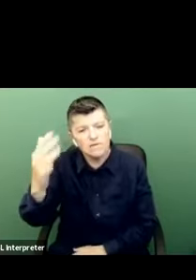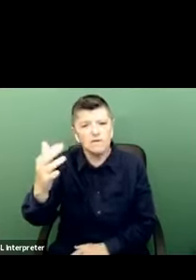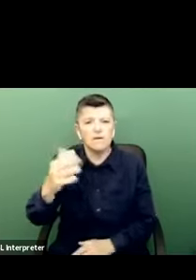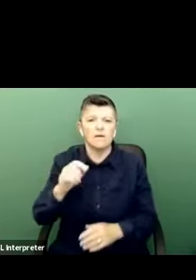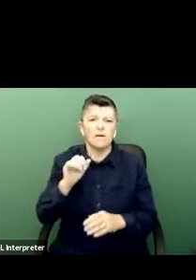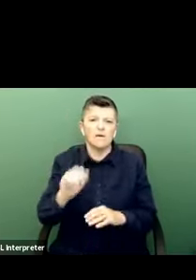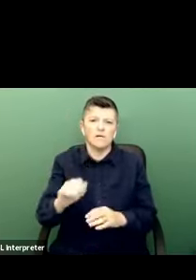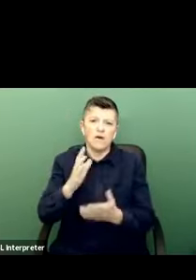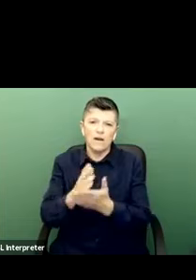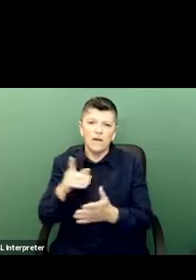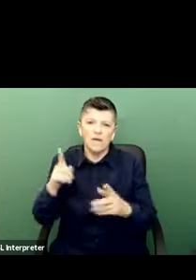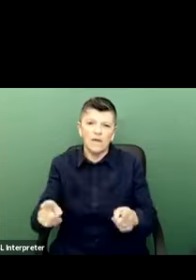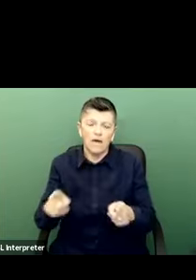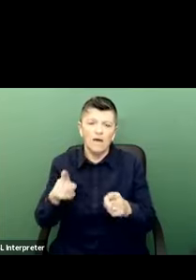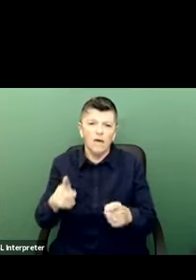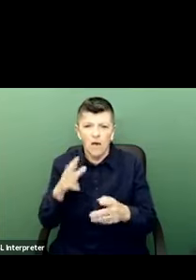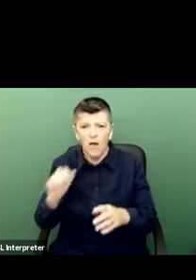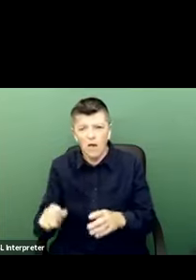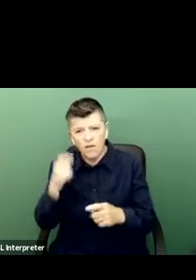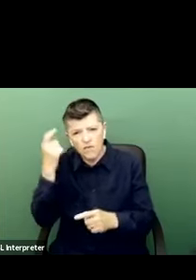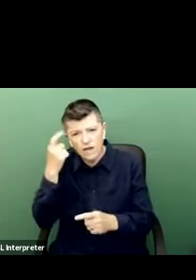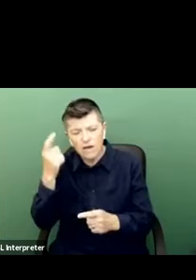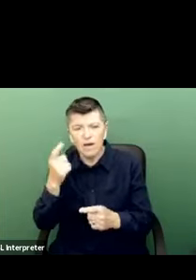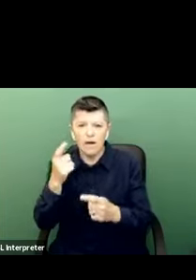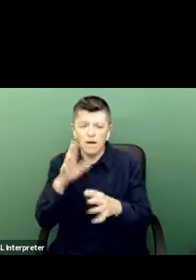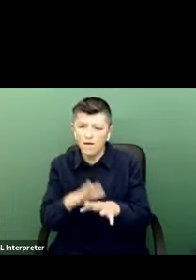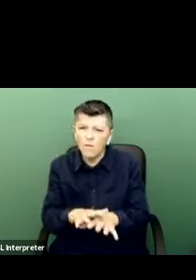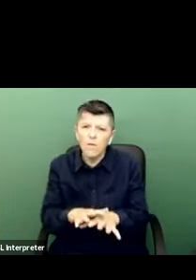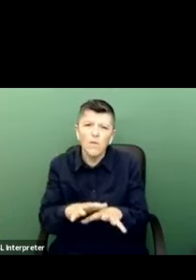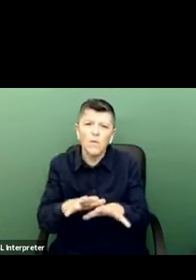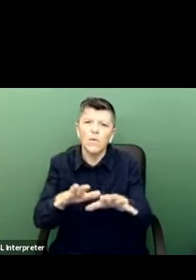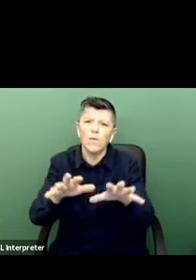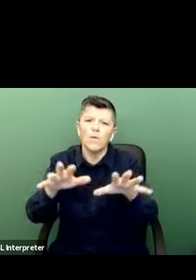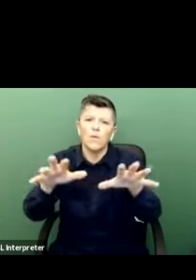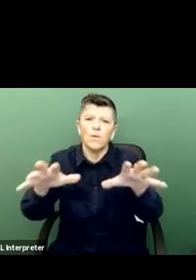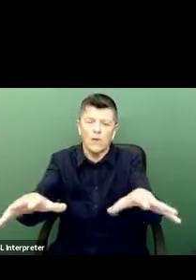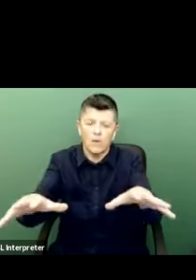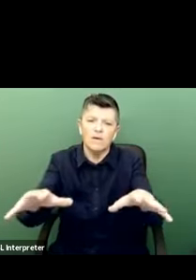far more discipline of human rights is not a sign of any weakness